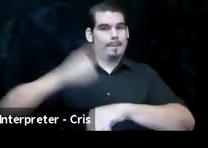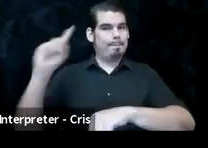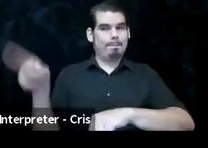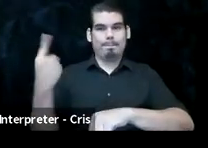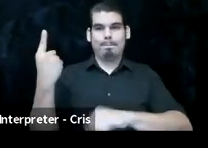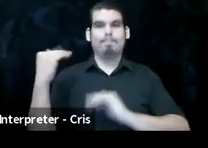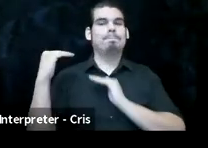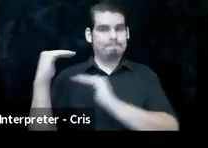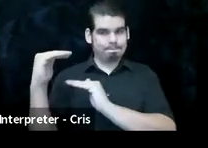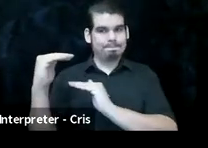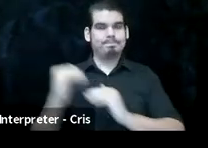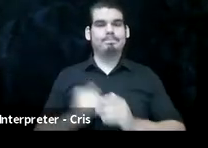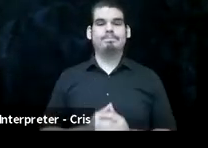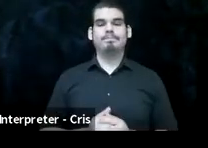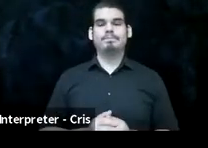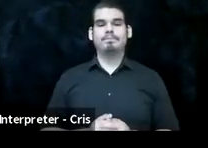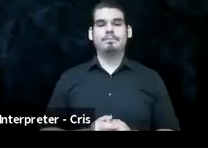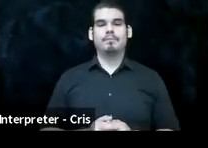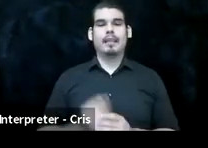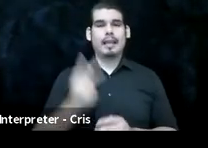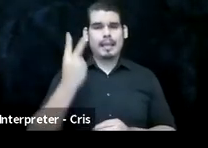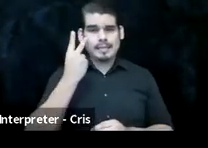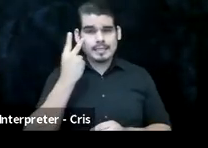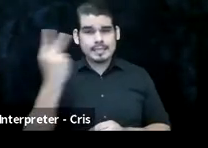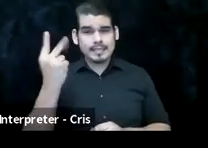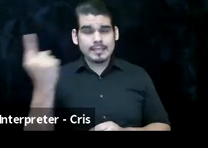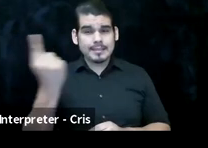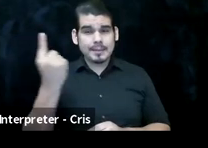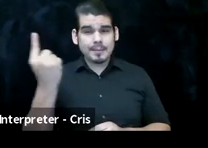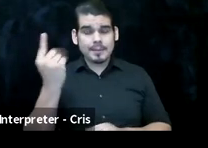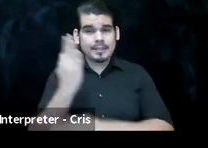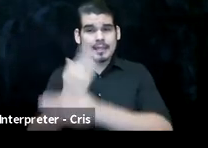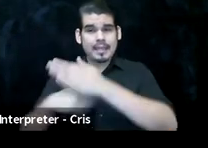Katherine Squire: Okay, and I see, we have a hand raised so i'll go ahead and take that question.